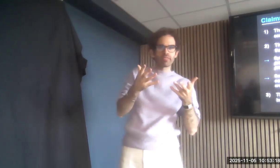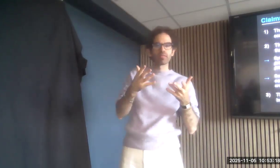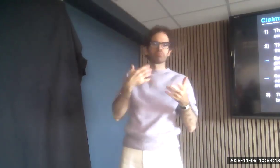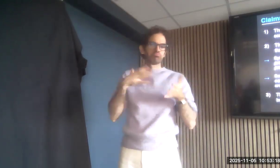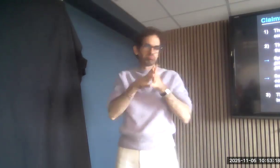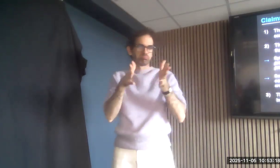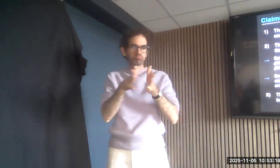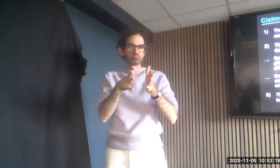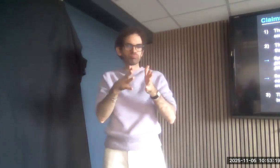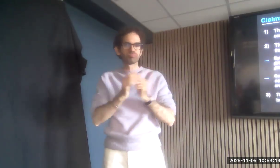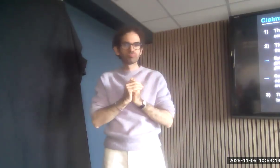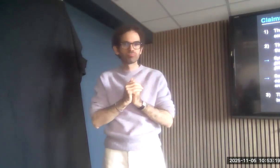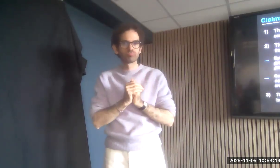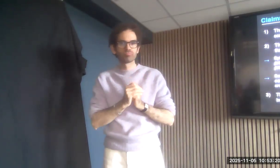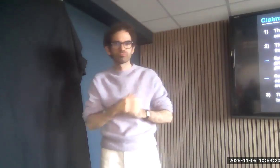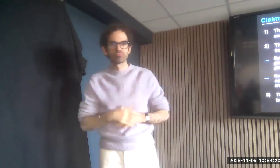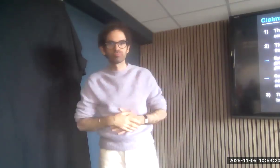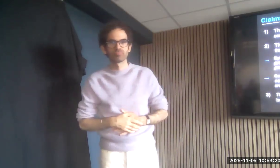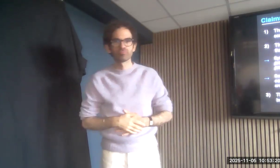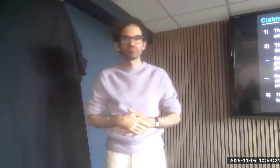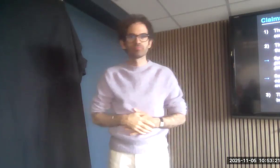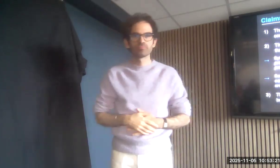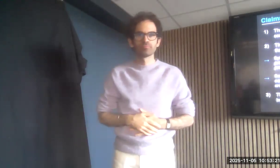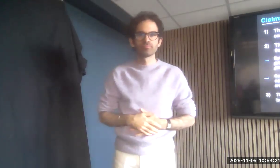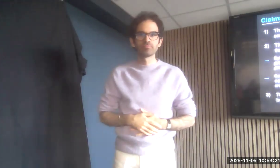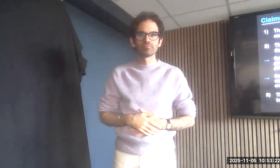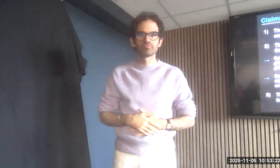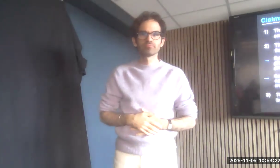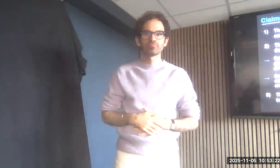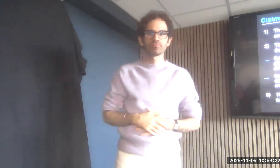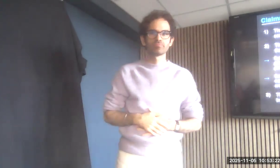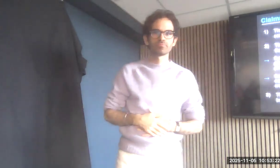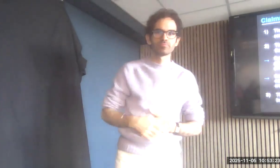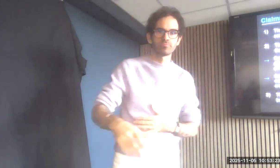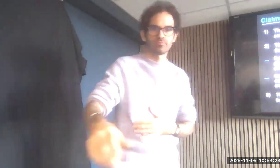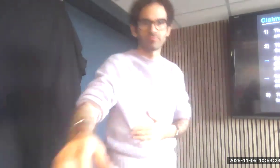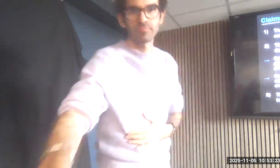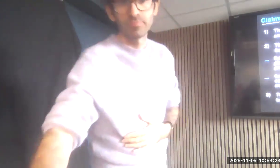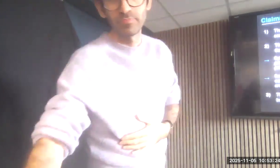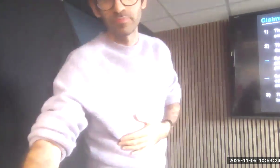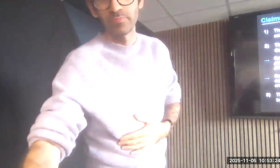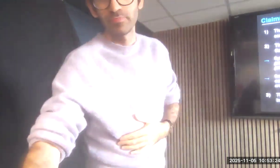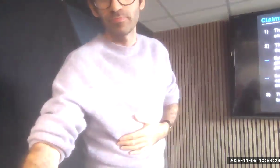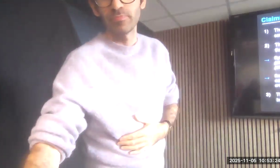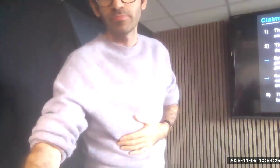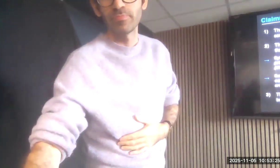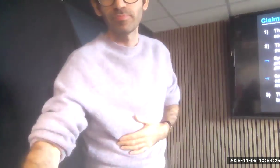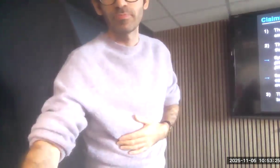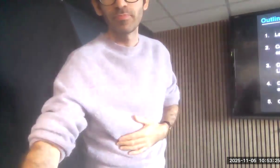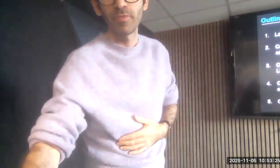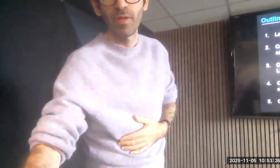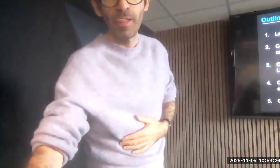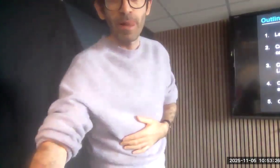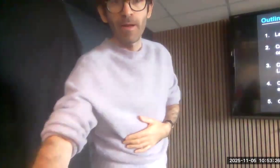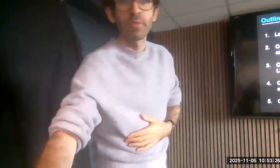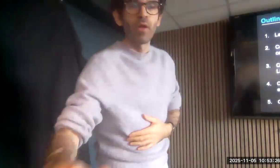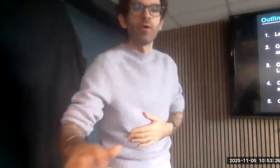As well, I'll be talking a little bit more about iconicity as it presents itself with the causative give.